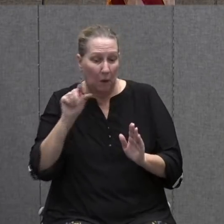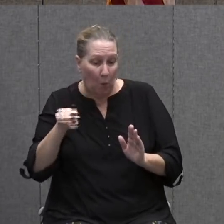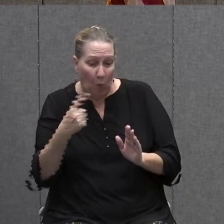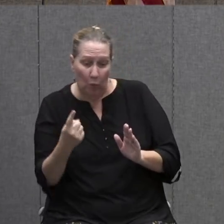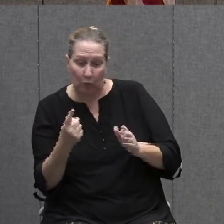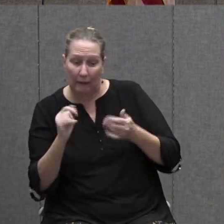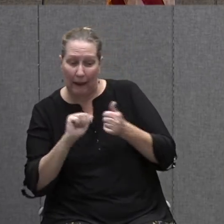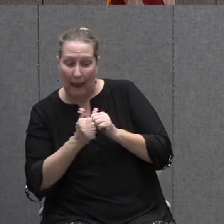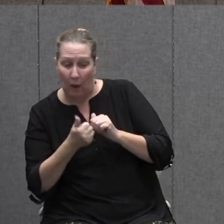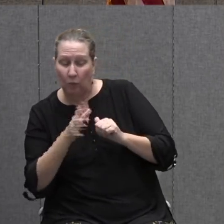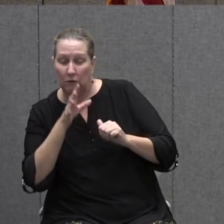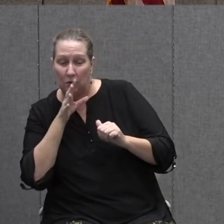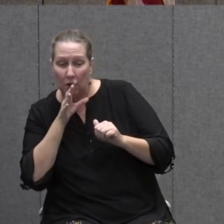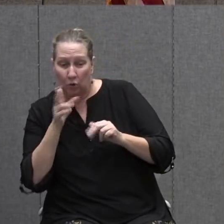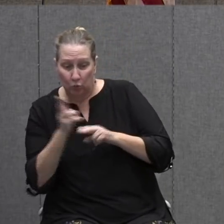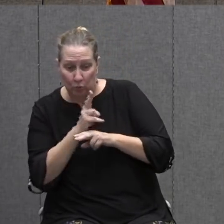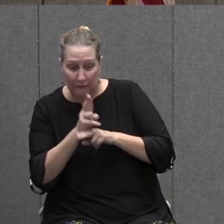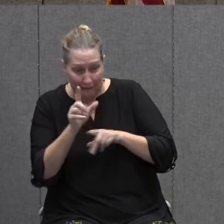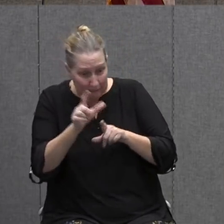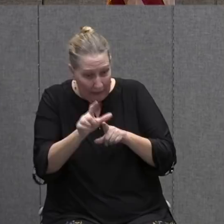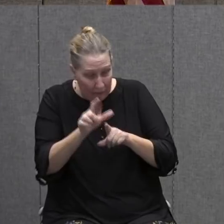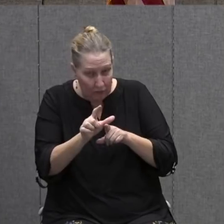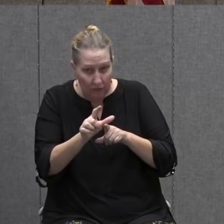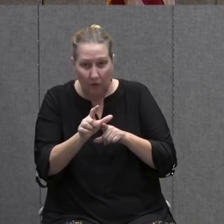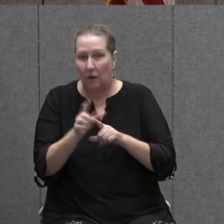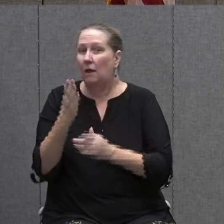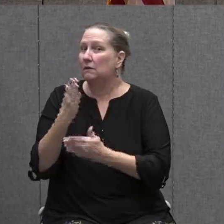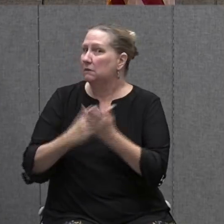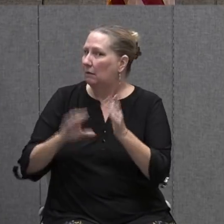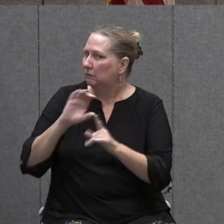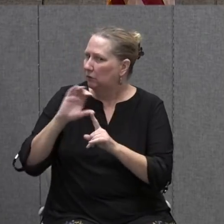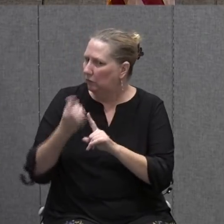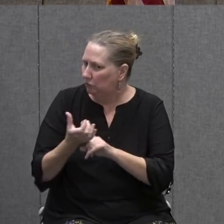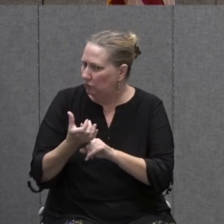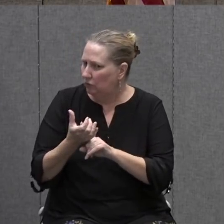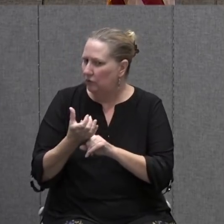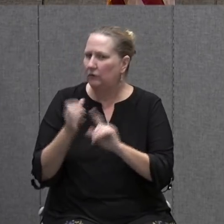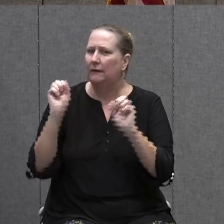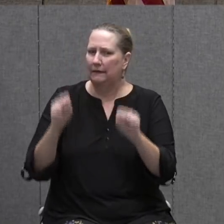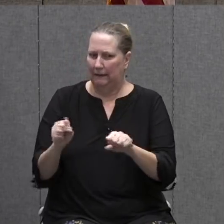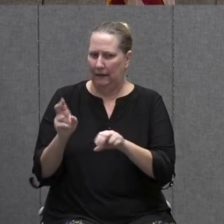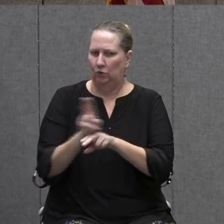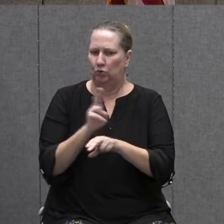People also can use drums. In some cultures people use drums with specific patterns